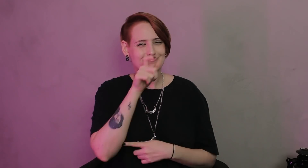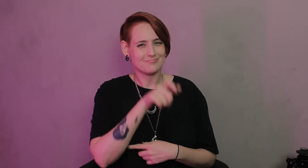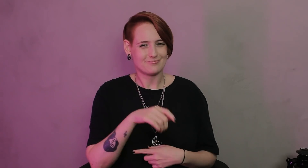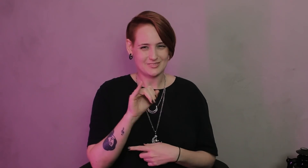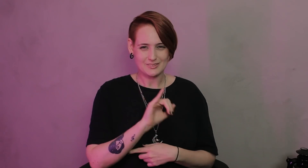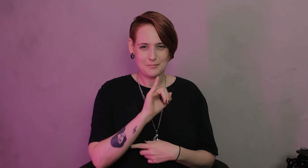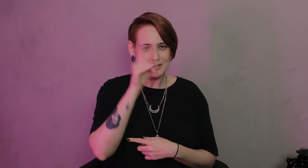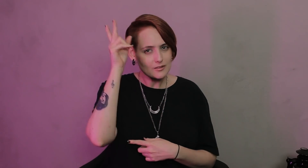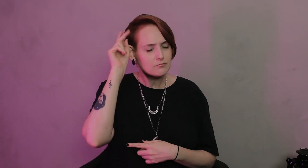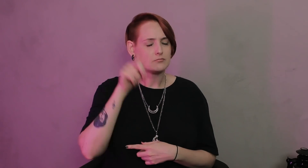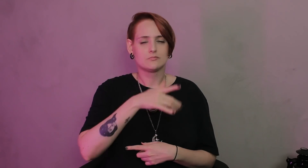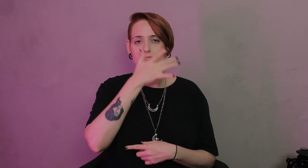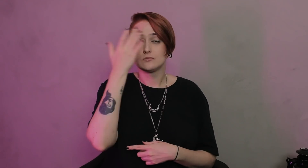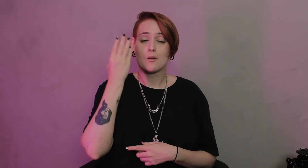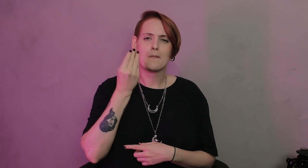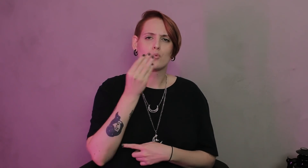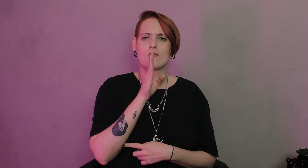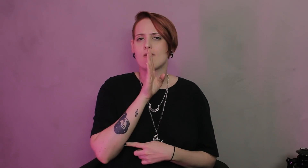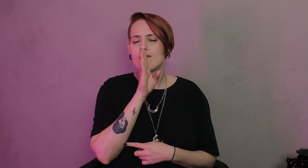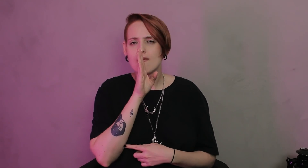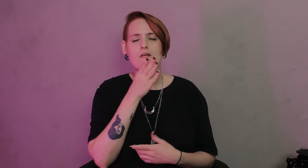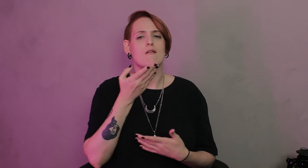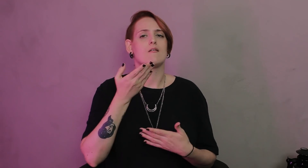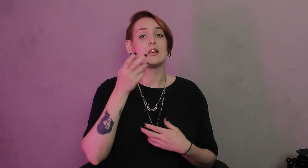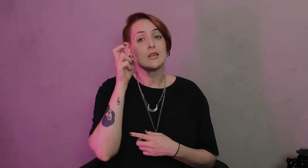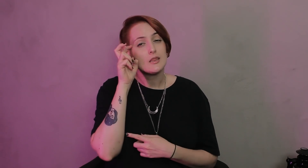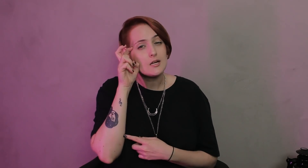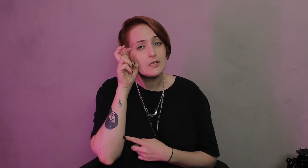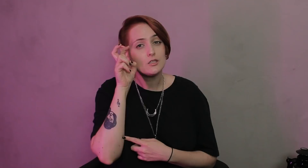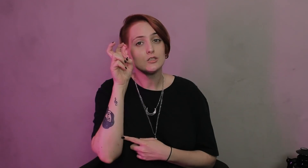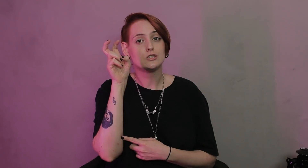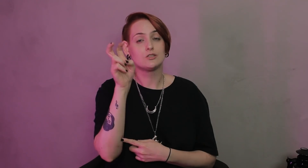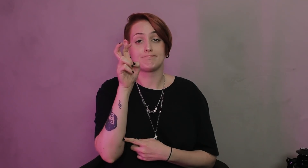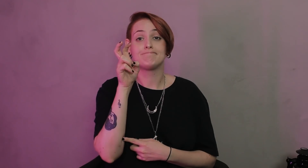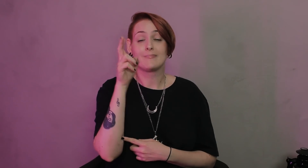Margot was a quiet, intelligent person.